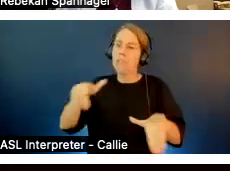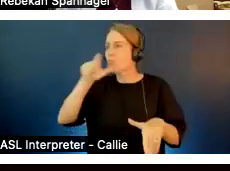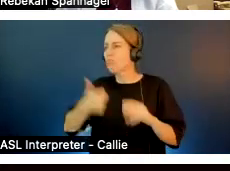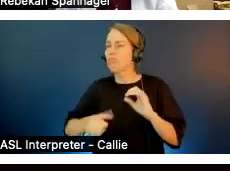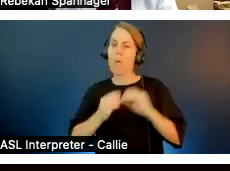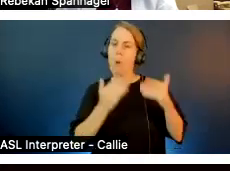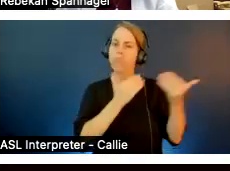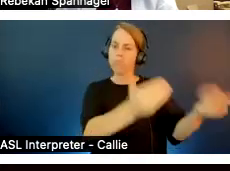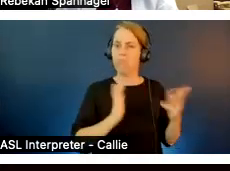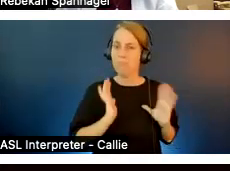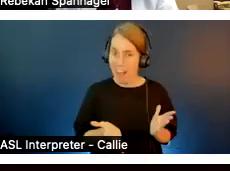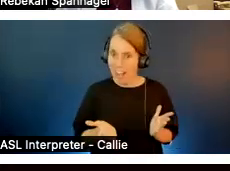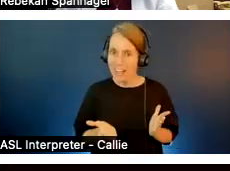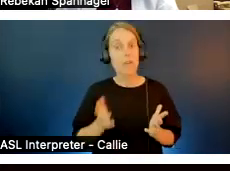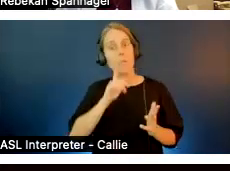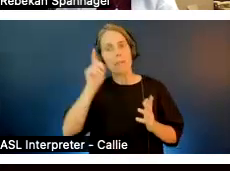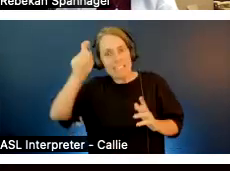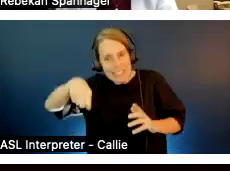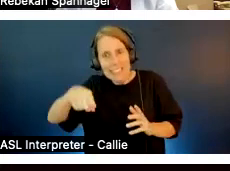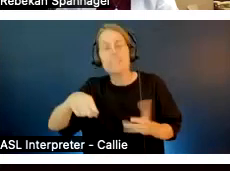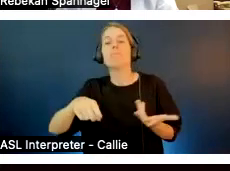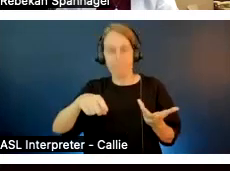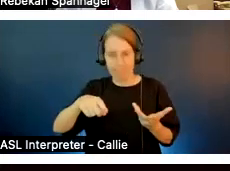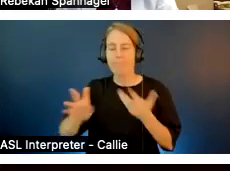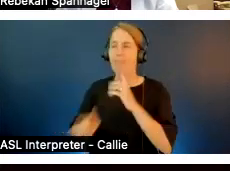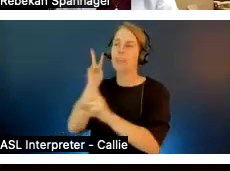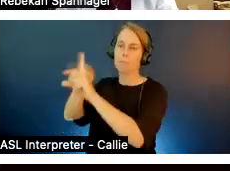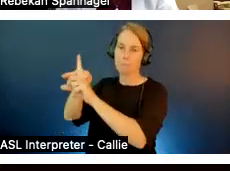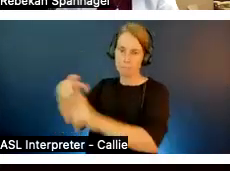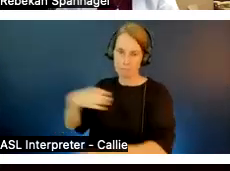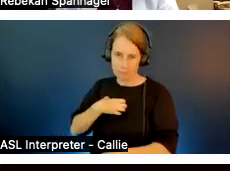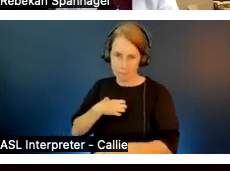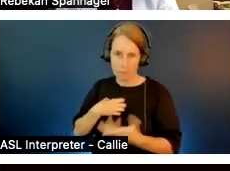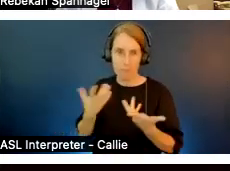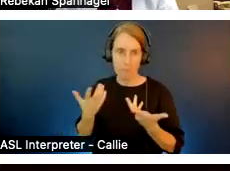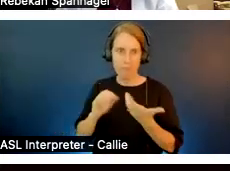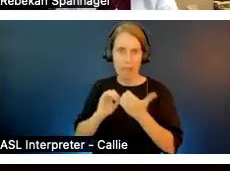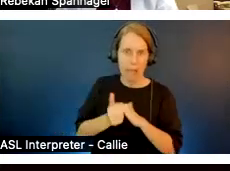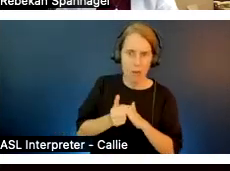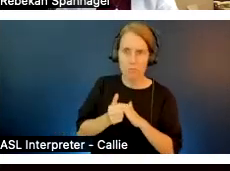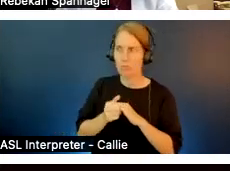be filed so again knowing what your resources are do you need to talk to the service coordinator